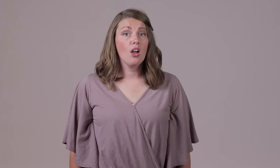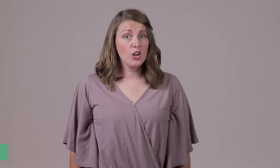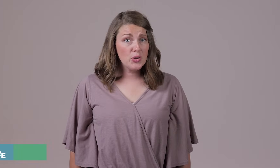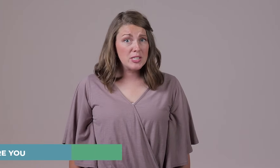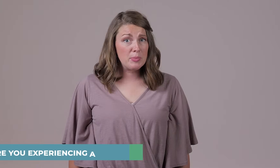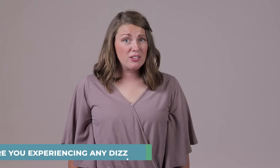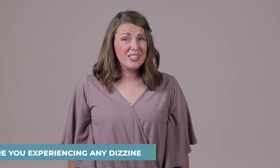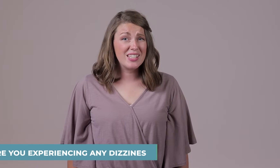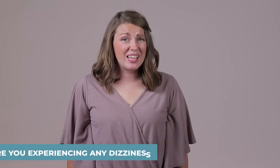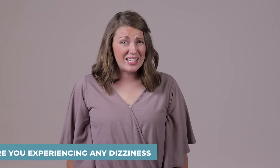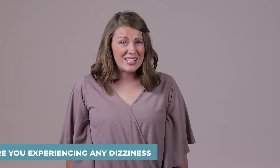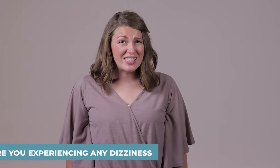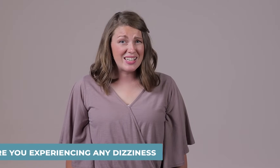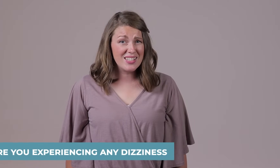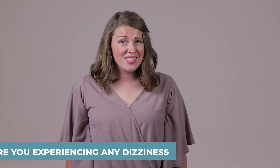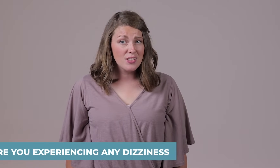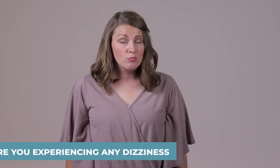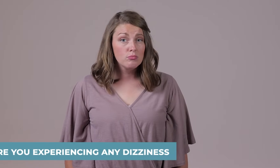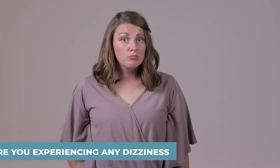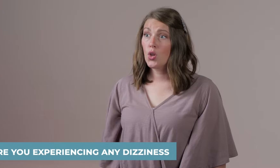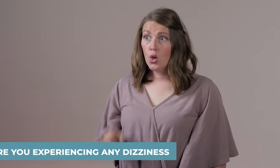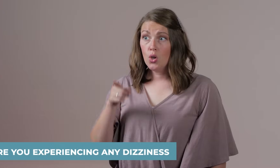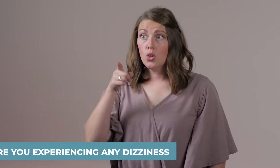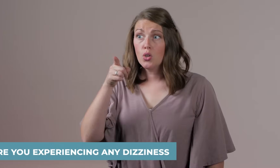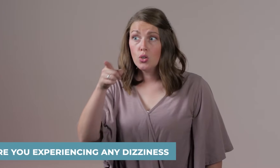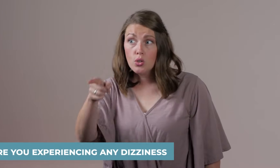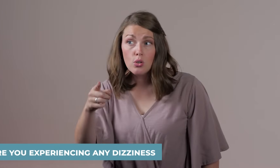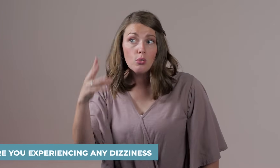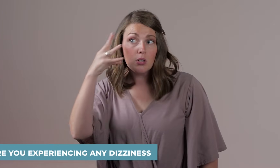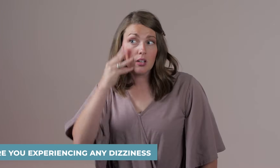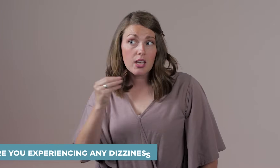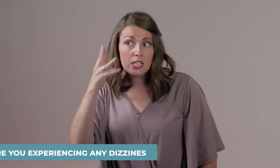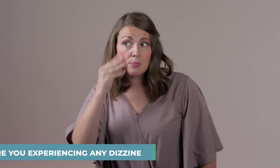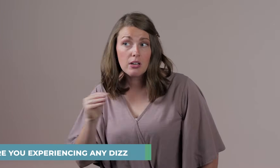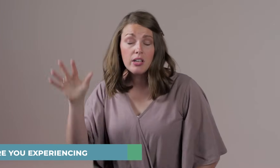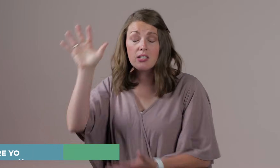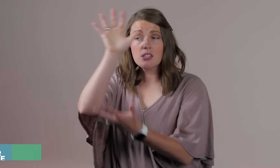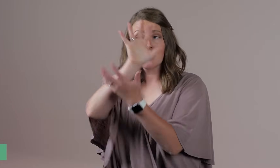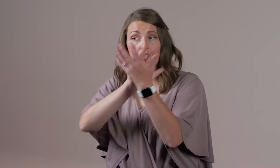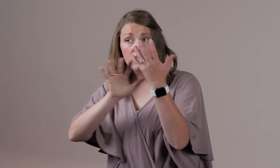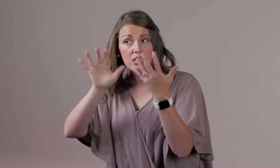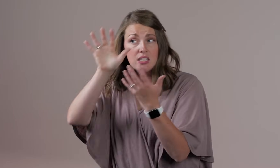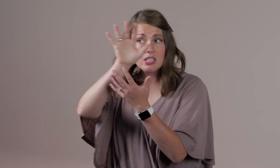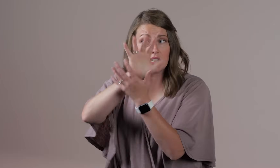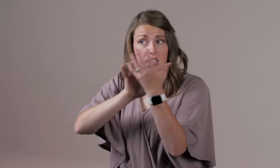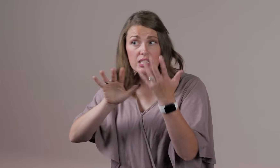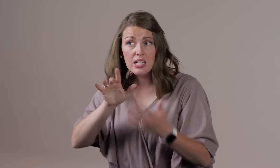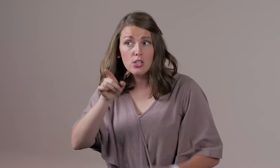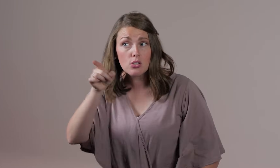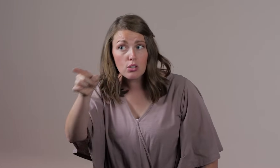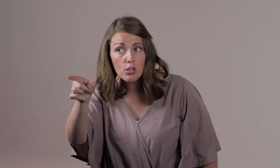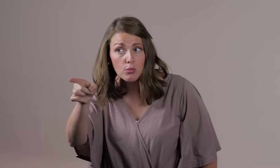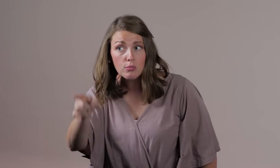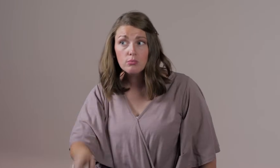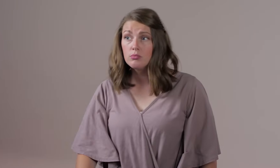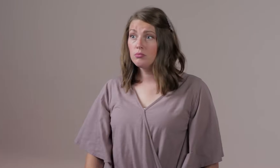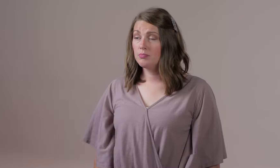Are you experiencing any dizziness? 'You experience dizziness you?'